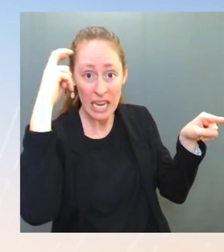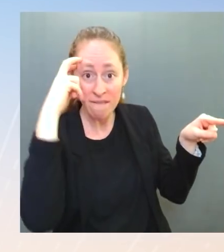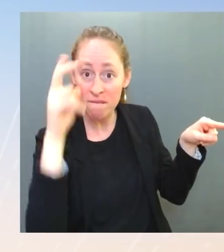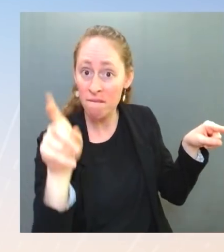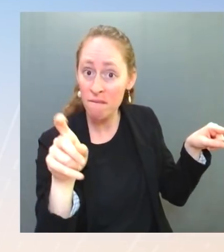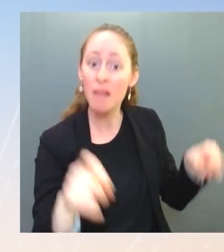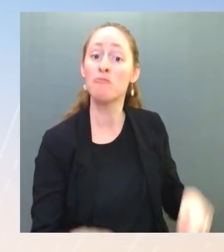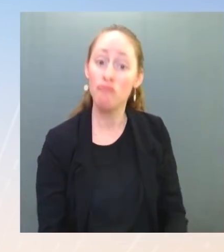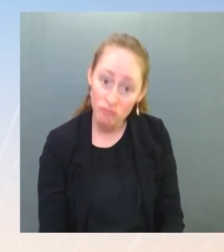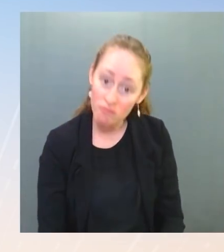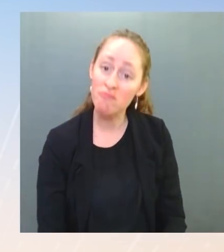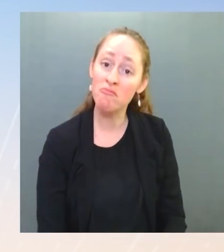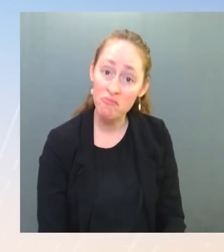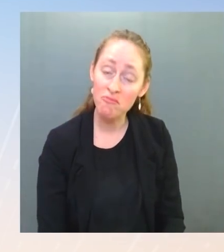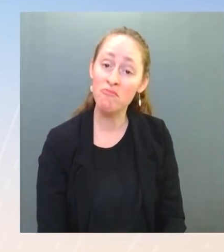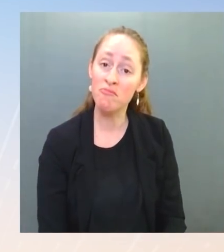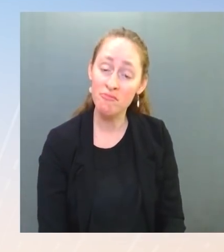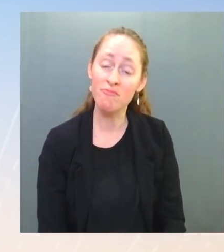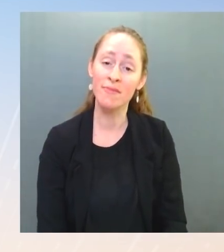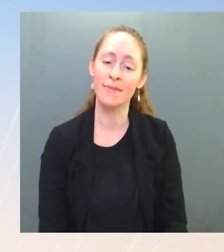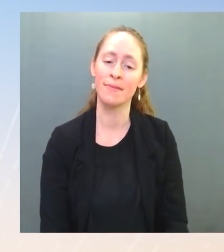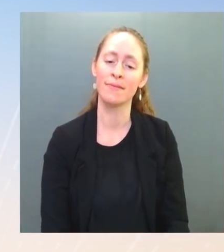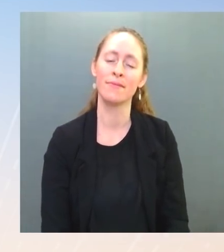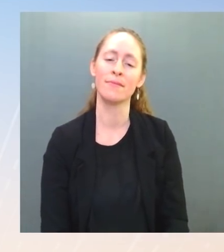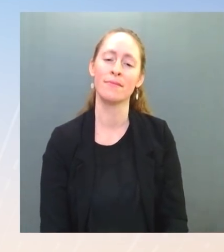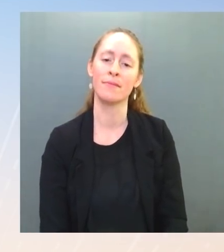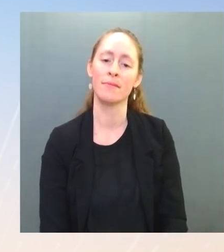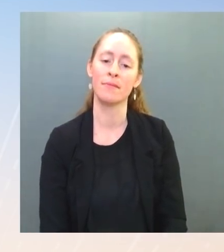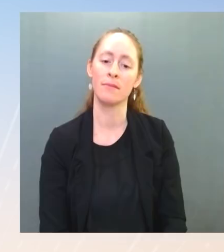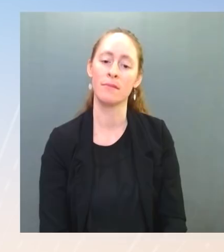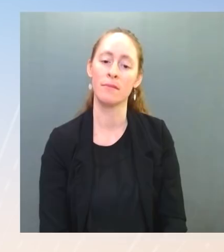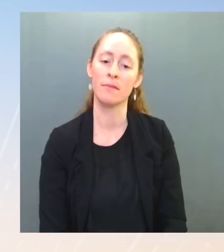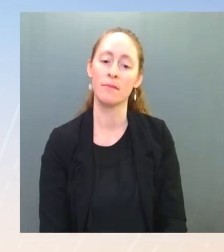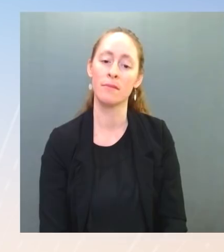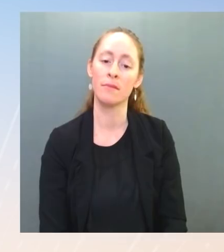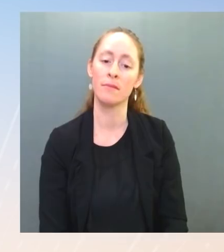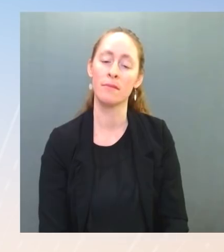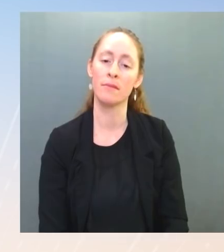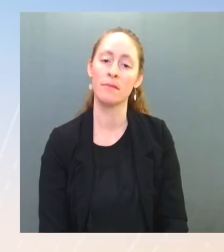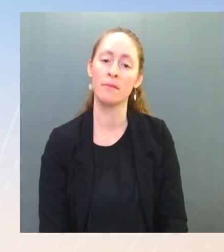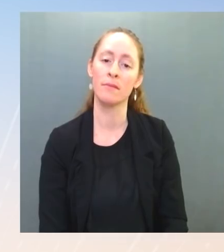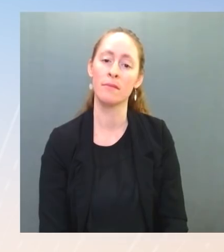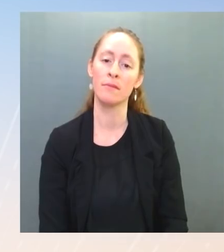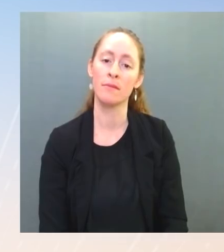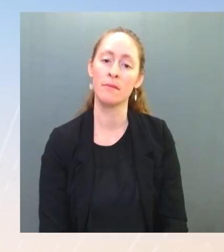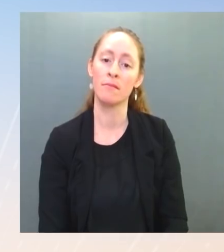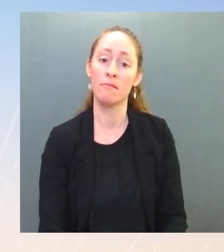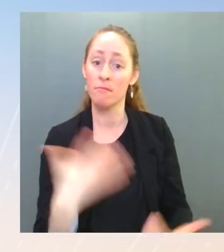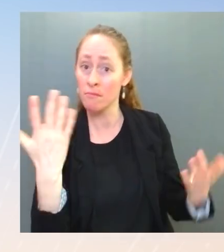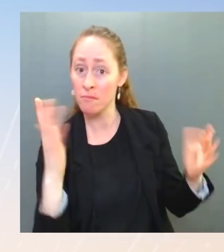potentially to Lviv sooner rather than later? Ms. Psaki: I don't have a prediction of that at this point. Obviously it's in our interest